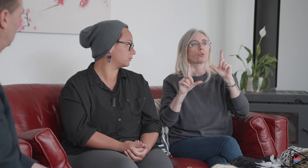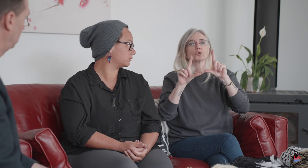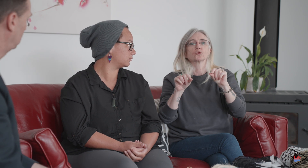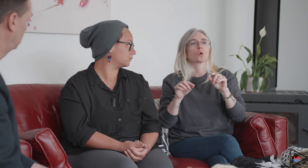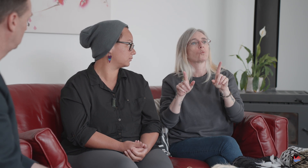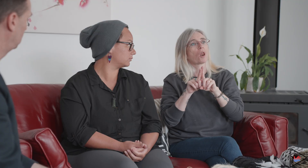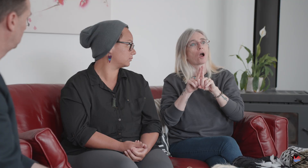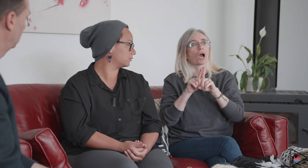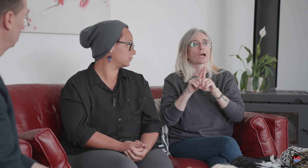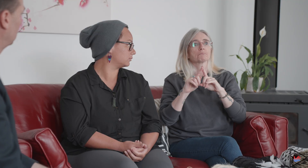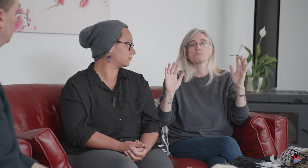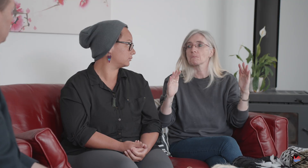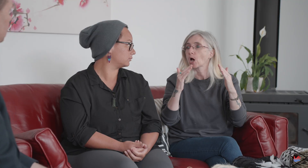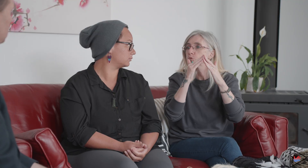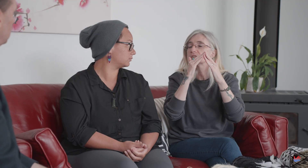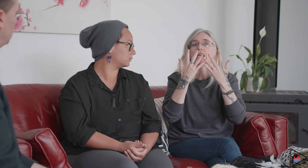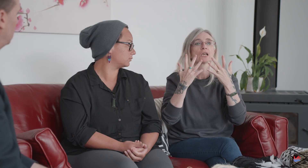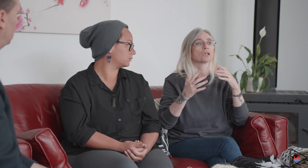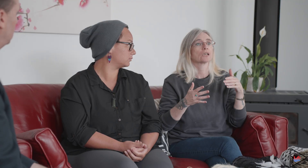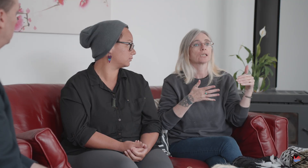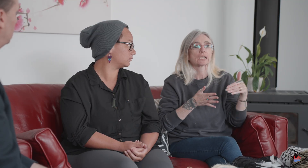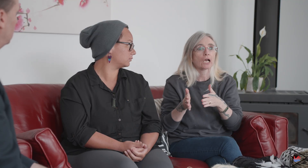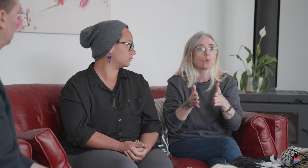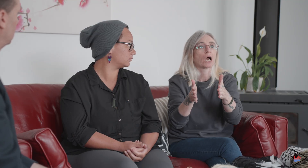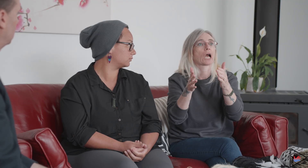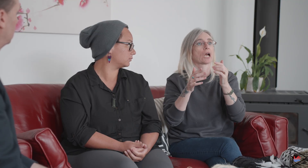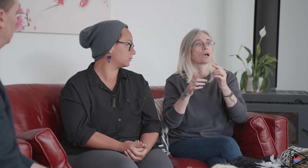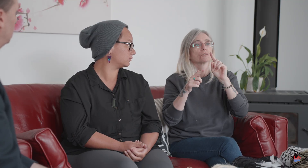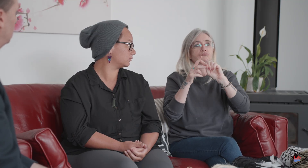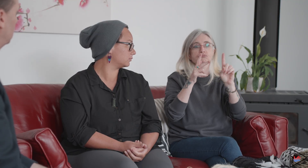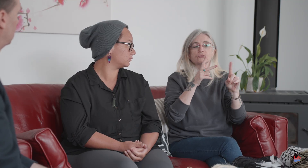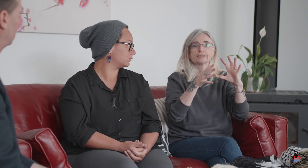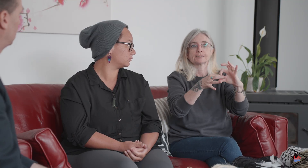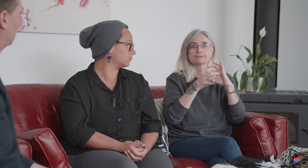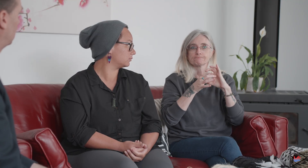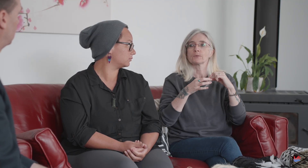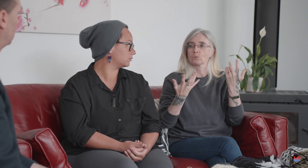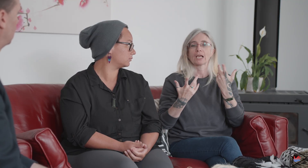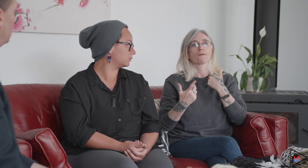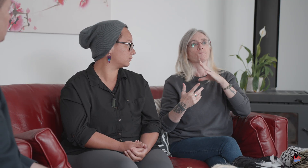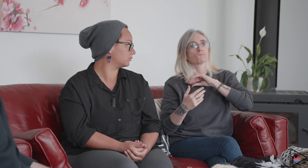own whakapapa or it might be that they feel that their awa -their river or their maunga -